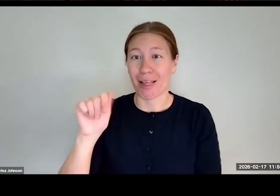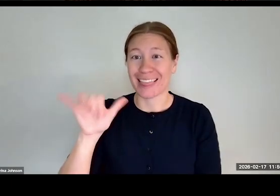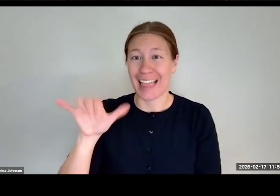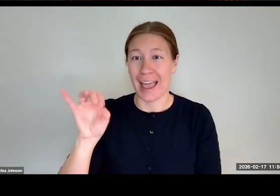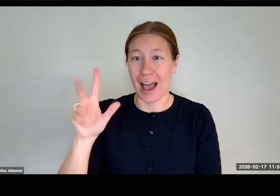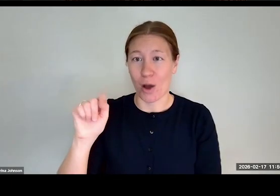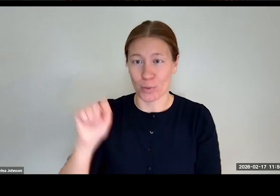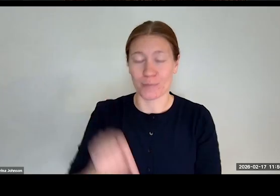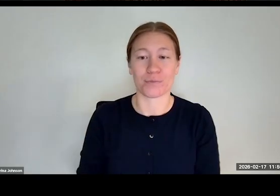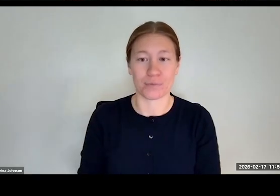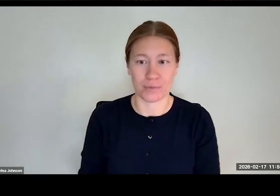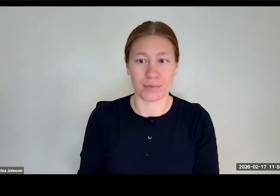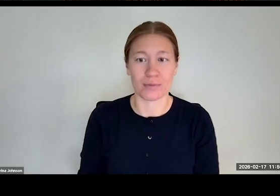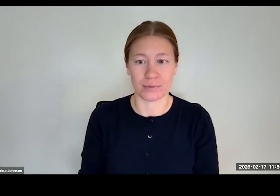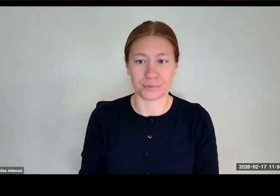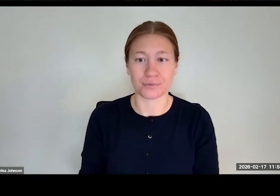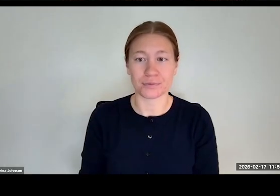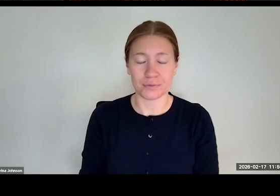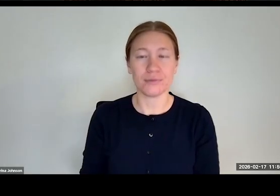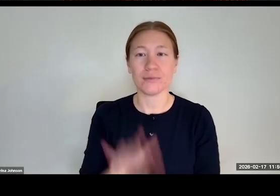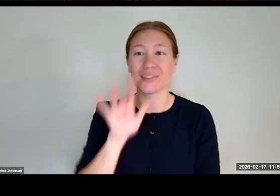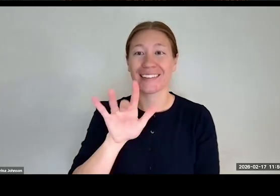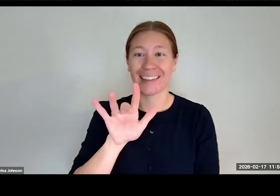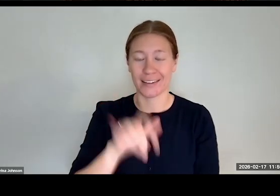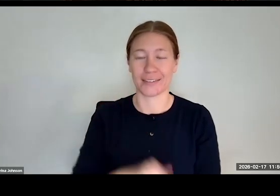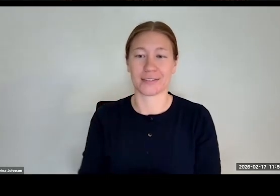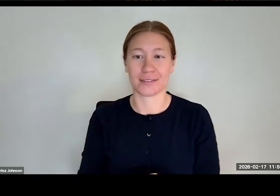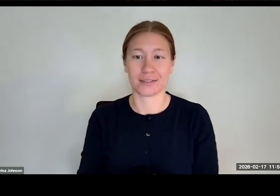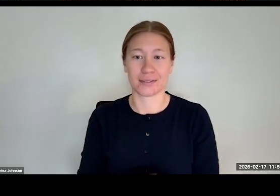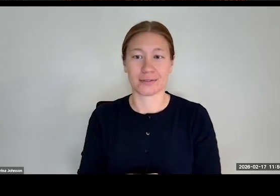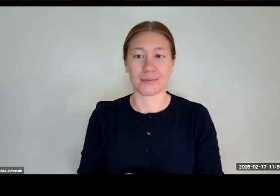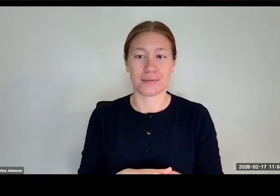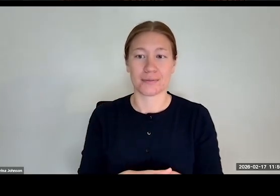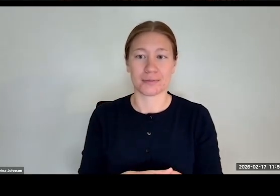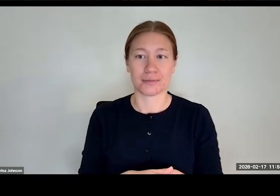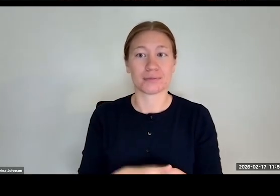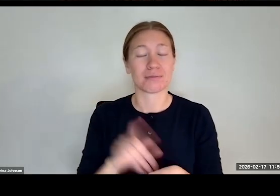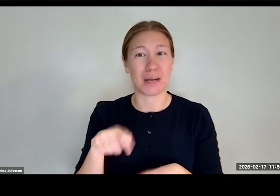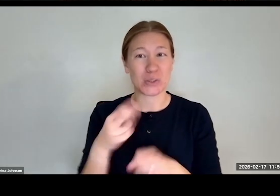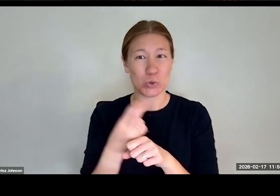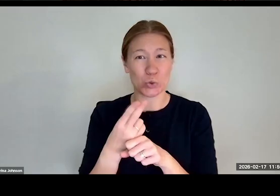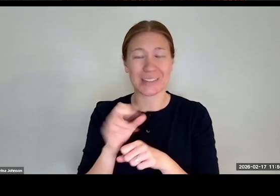And with my cursor inside of that cell, I need to use the split cell function.